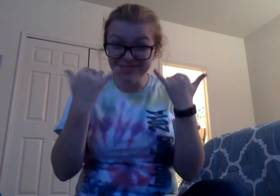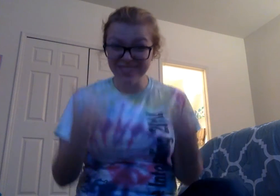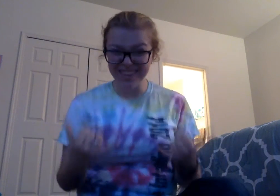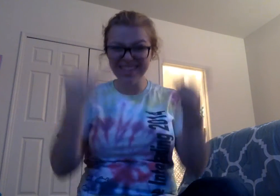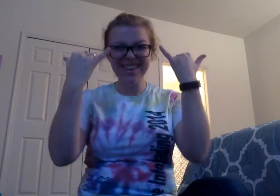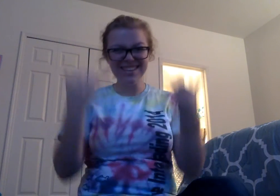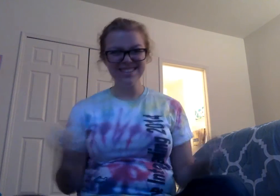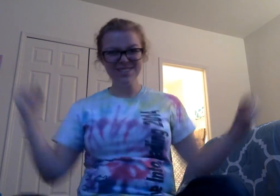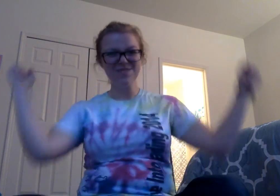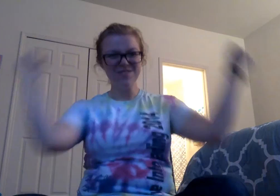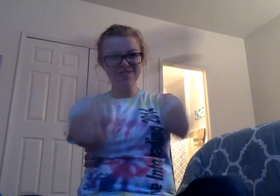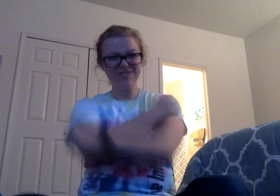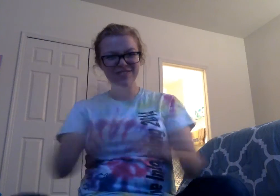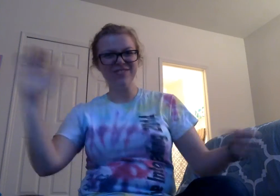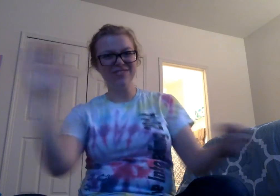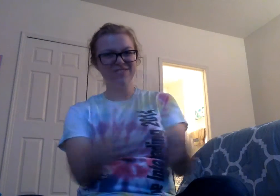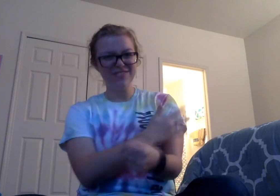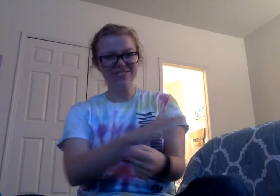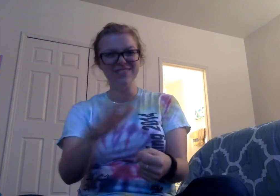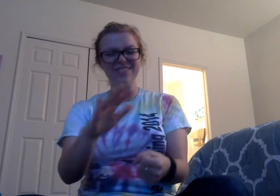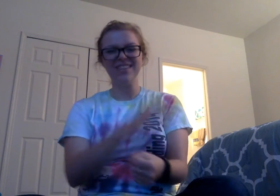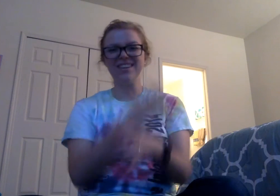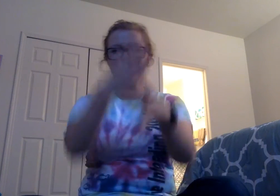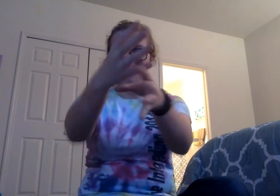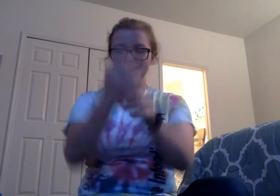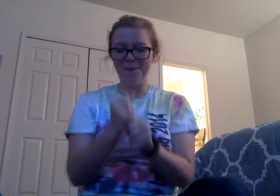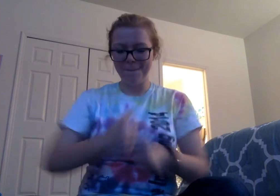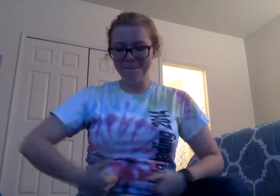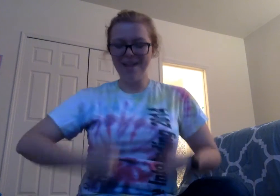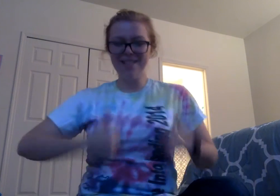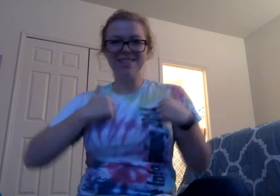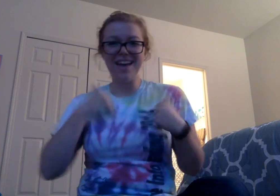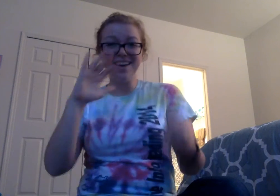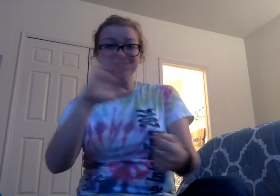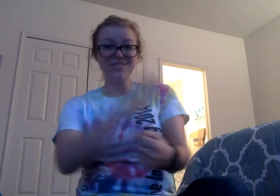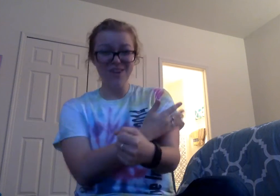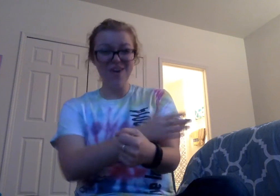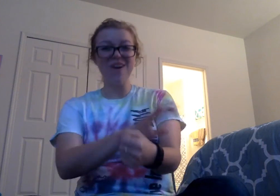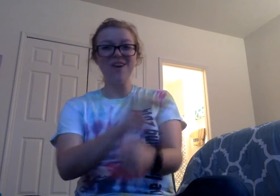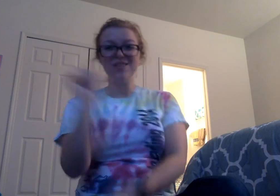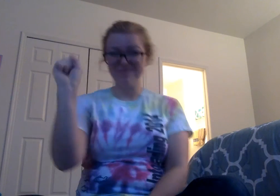THIS FIGHT SONG TAKE BACK MY LIFE SONG